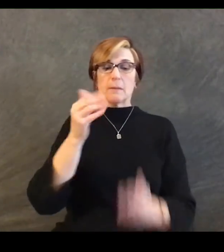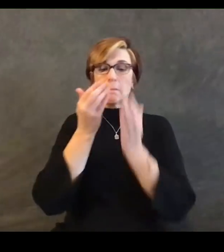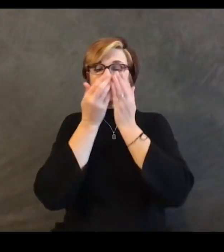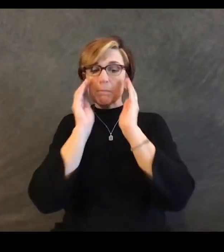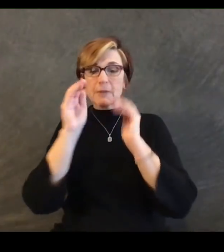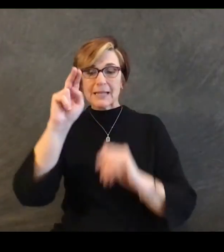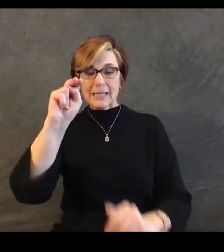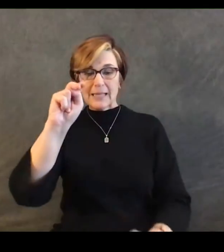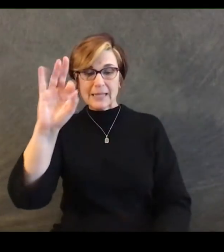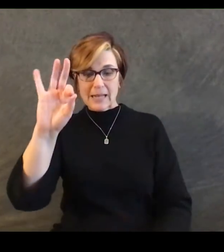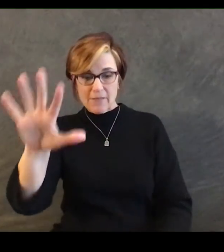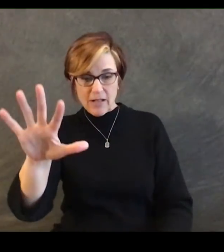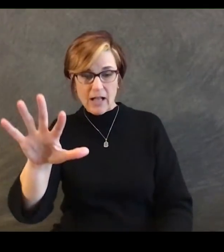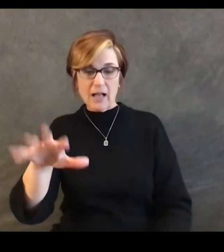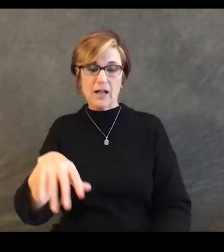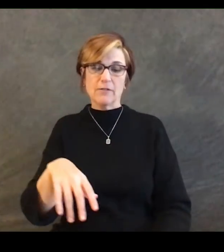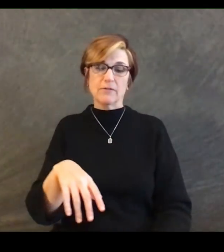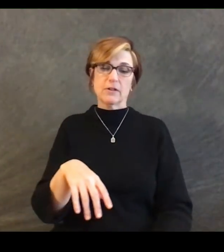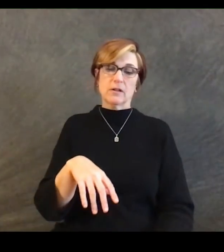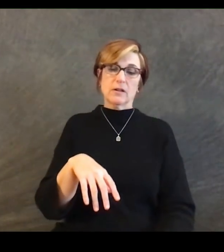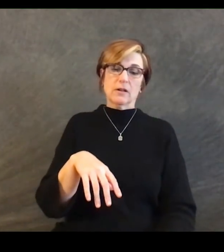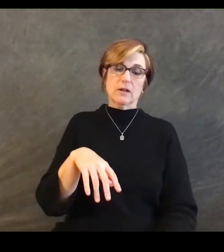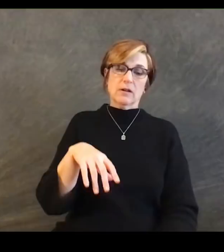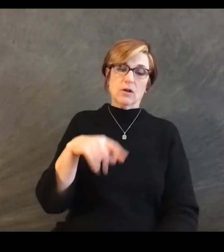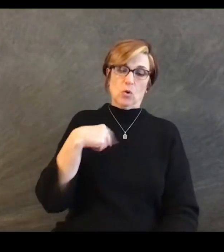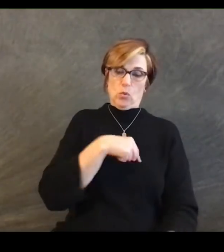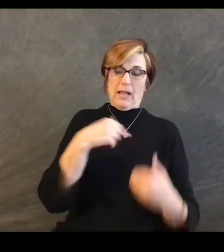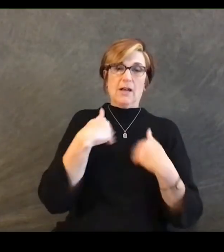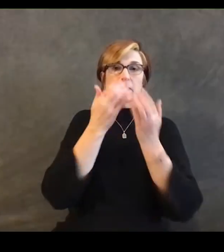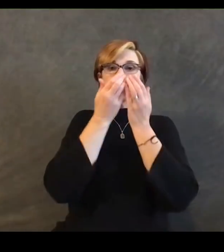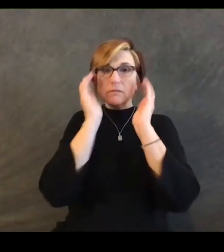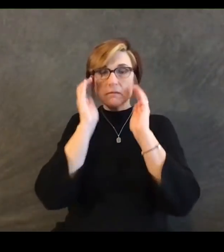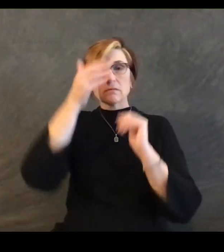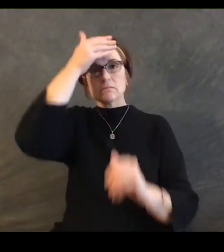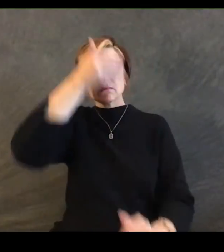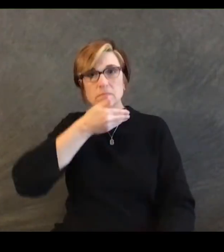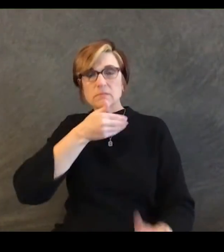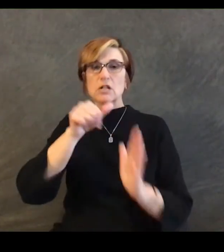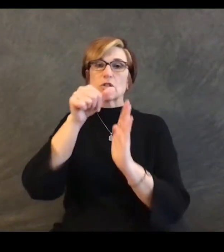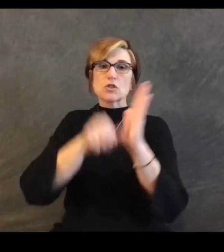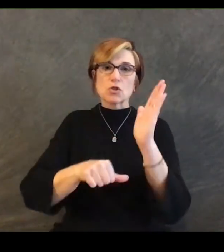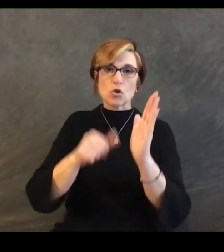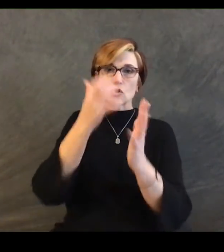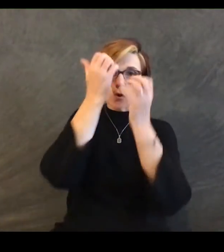nation millions of face shields surgical masks and gloves we initiate an air